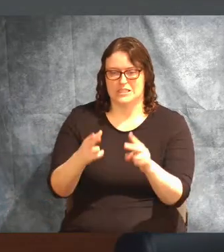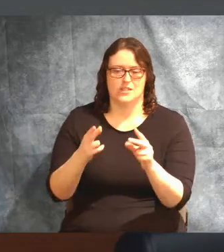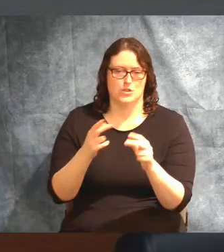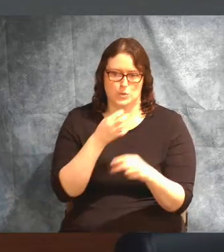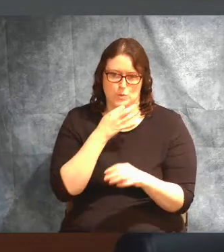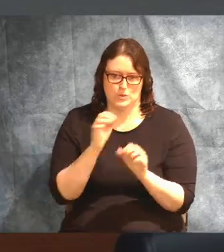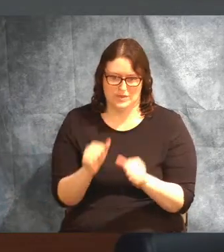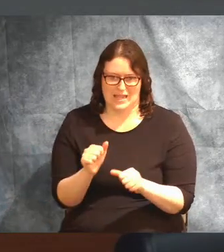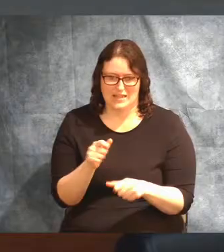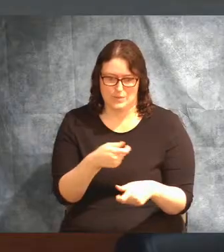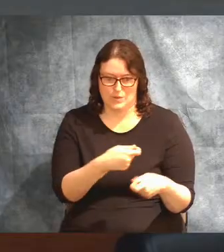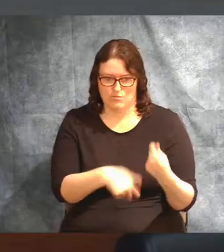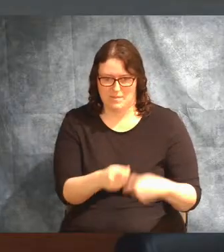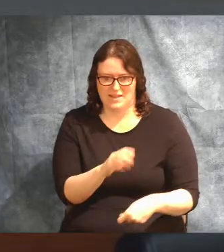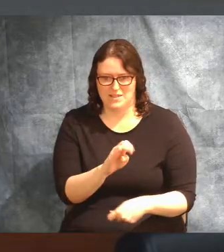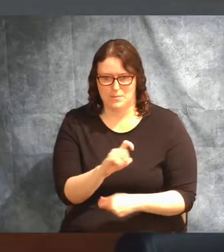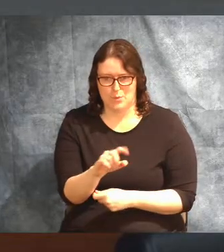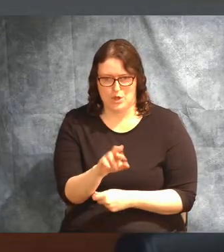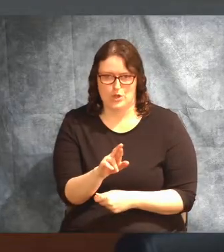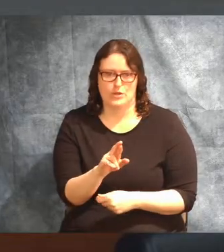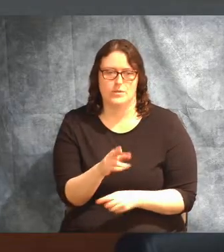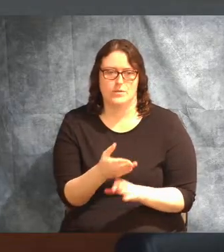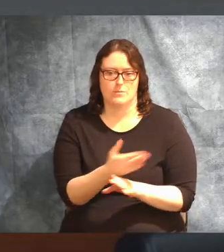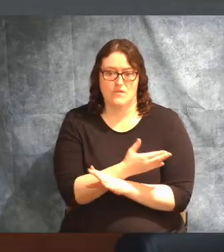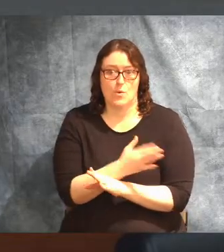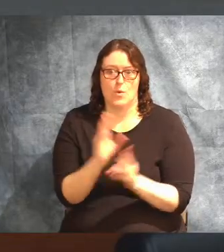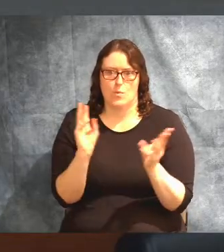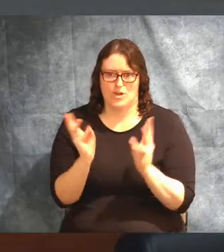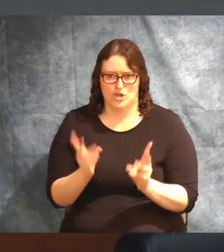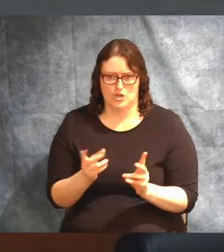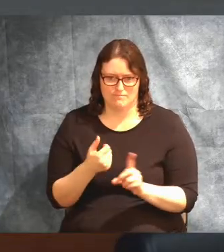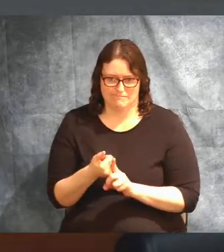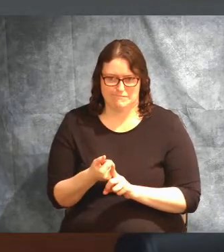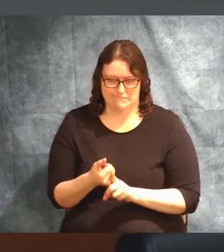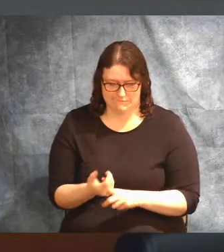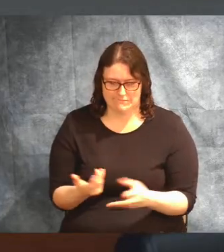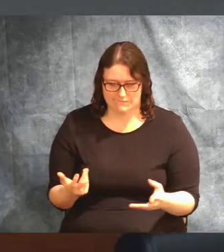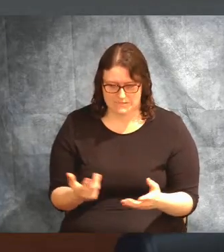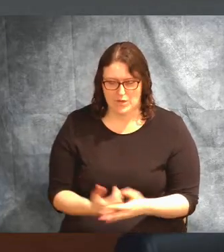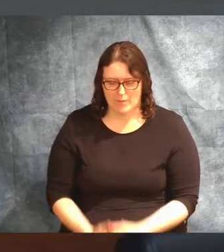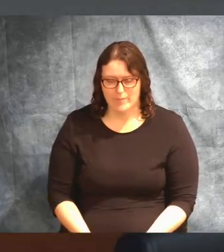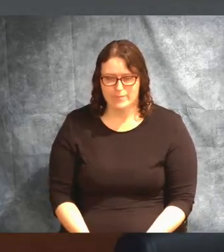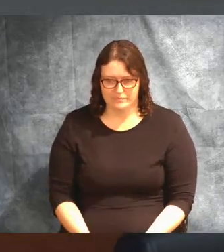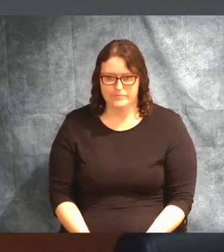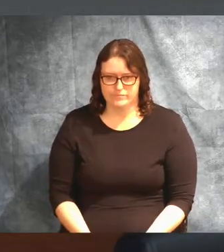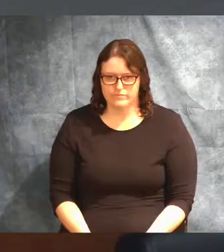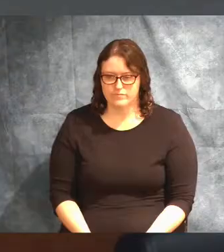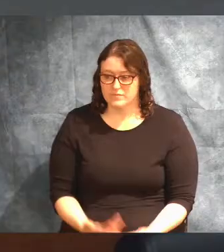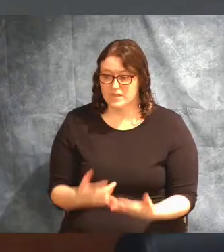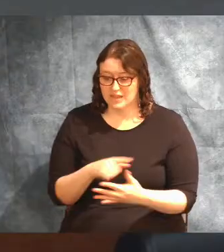boiler is replaced in time for the winter months. So that are your BIES Commissioners happy to